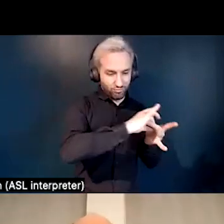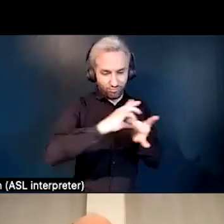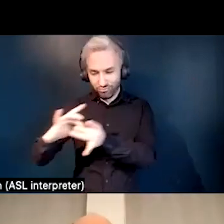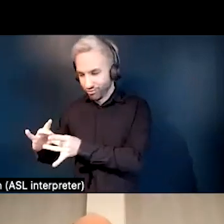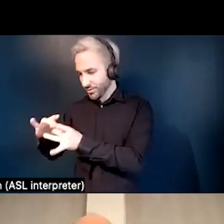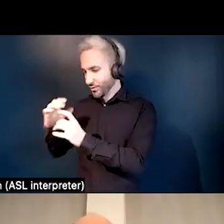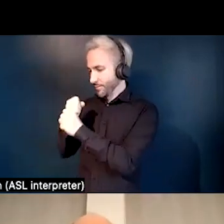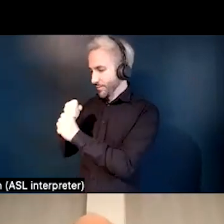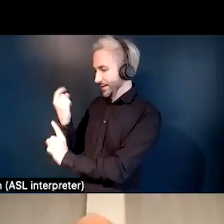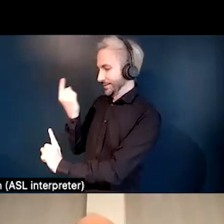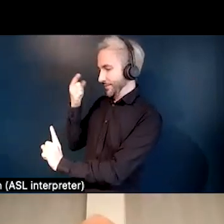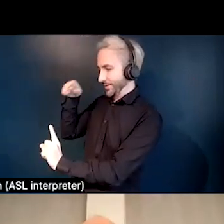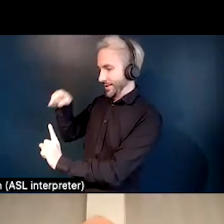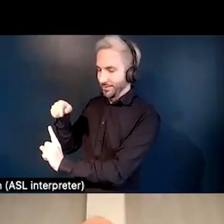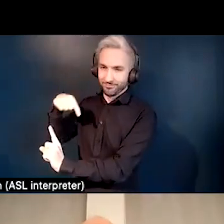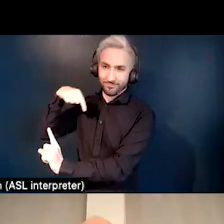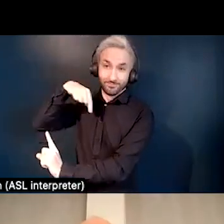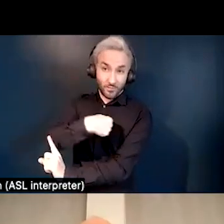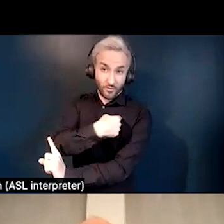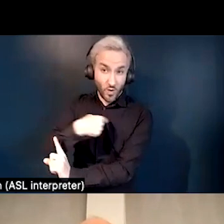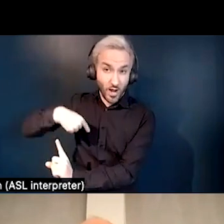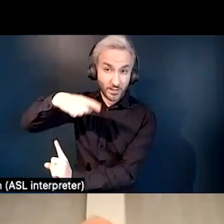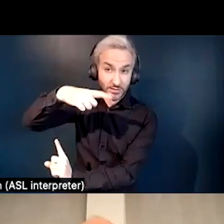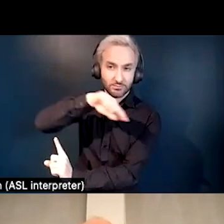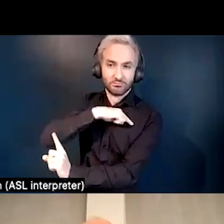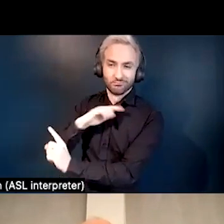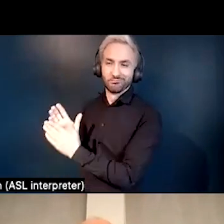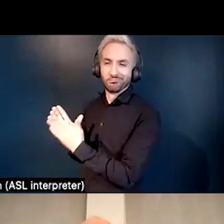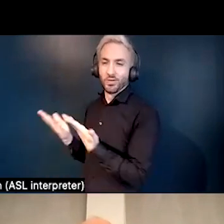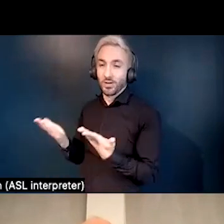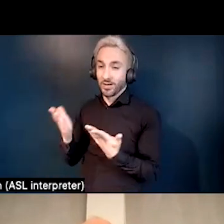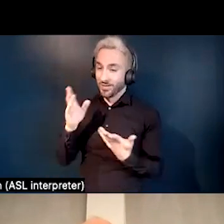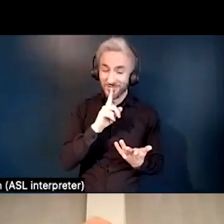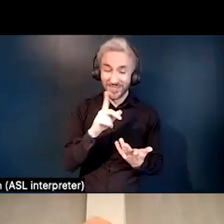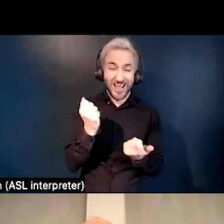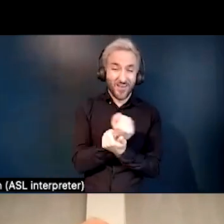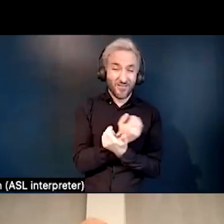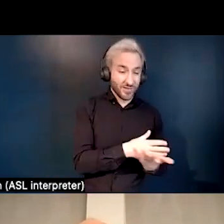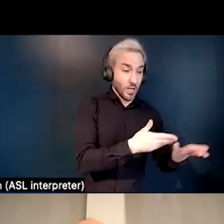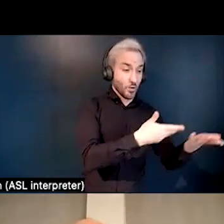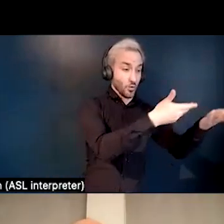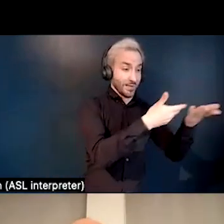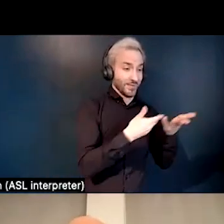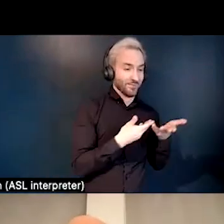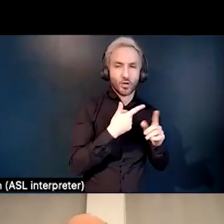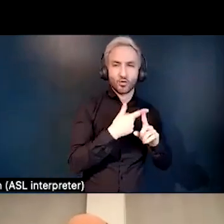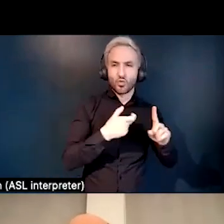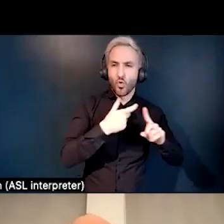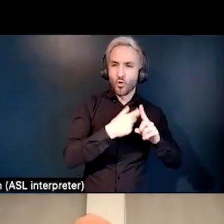that supply chain encompasses everything from the delivery of source materials to the manufacturer